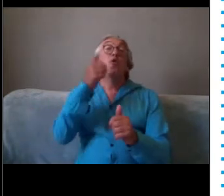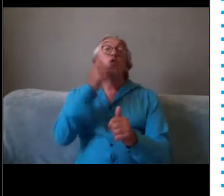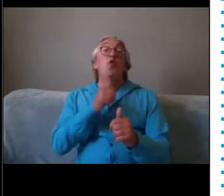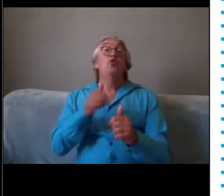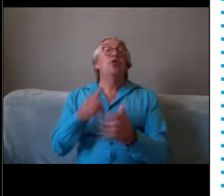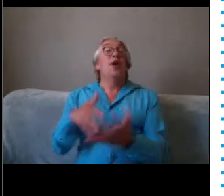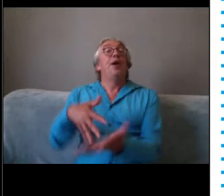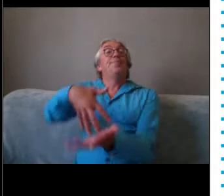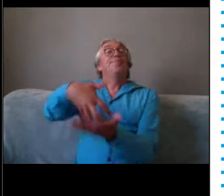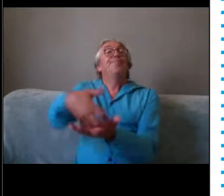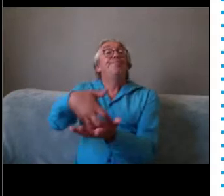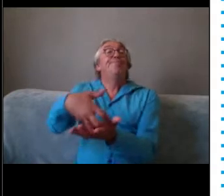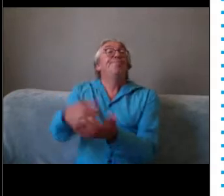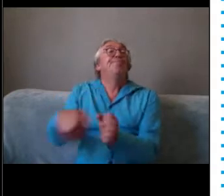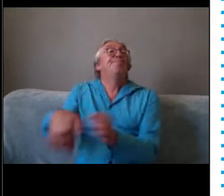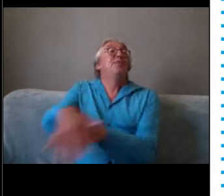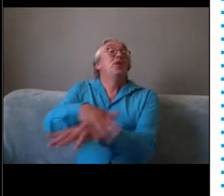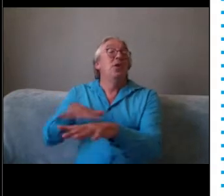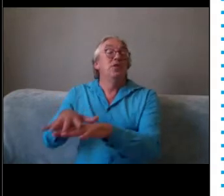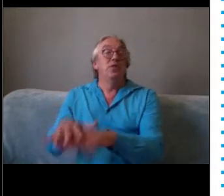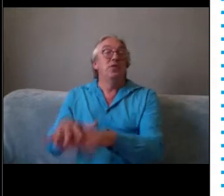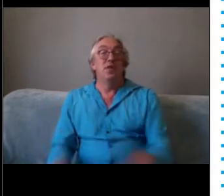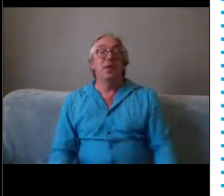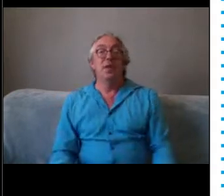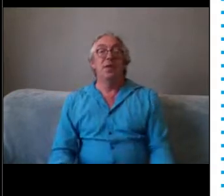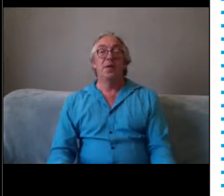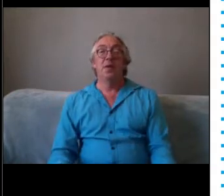Someone raised the issue about physical mobility in virtual